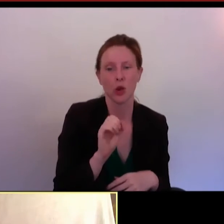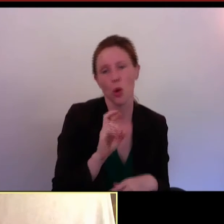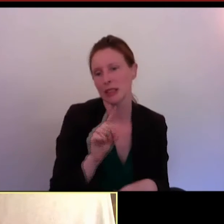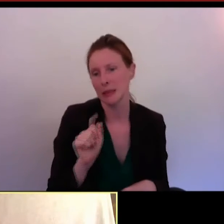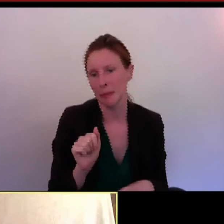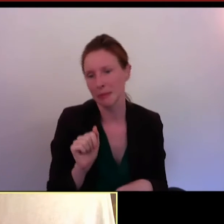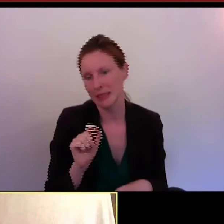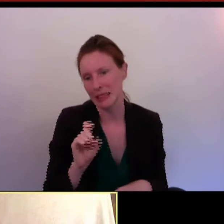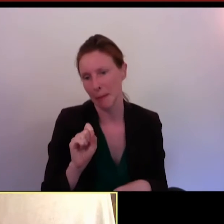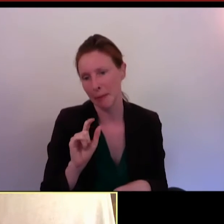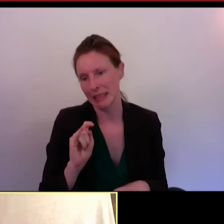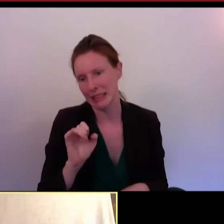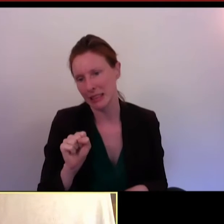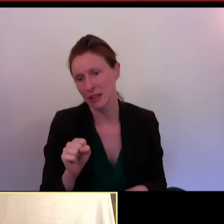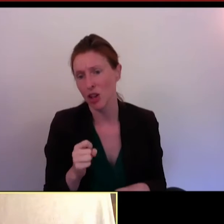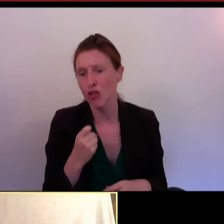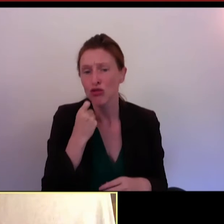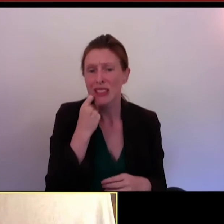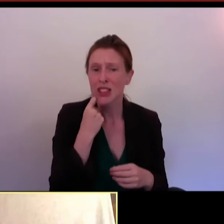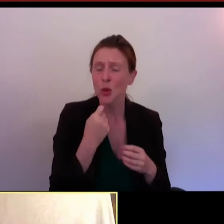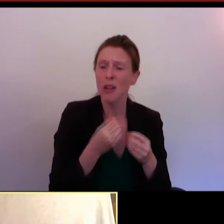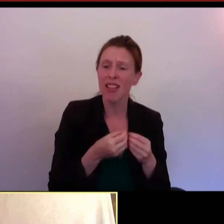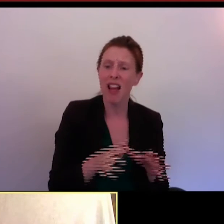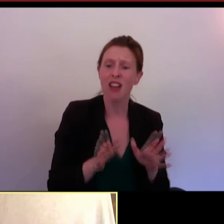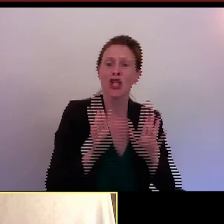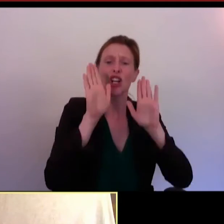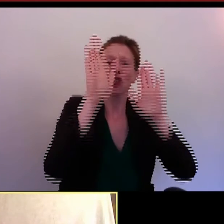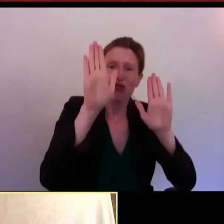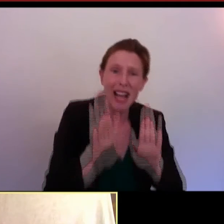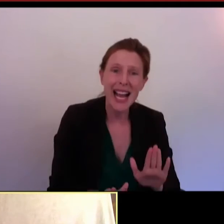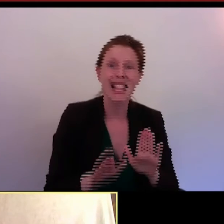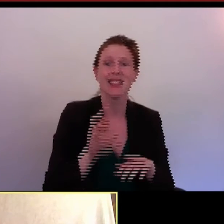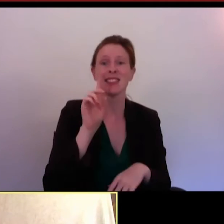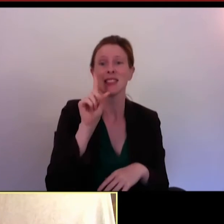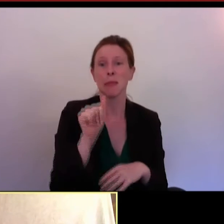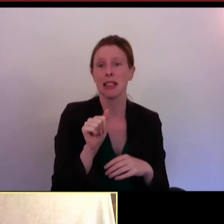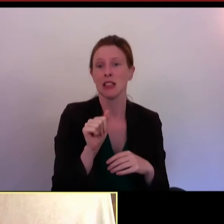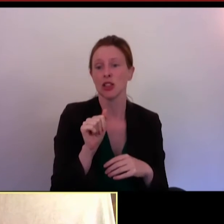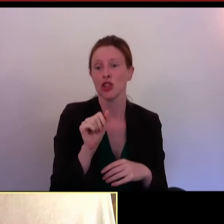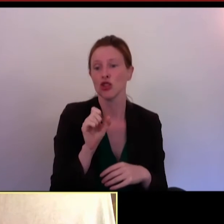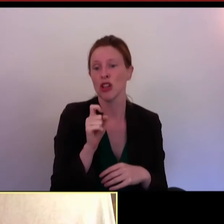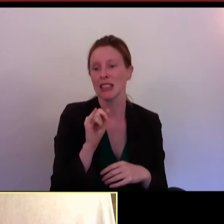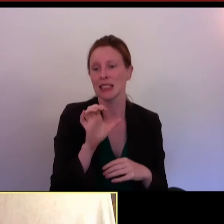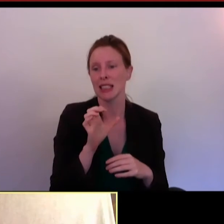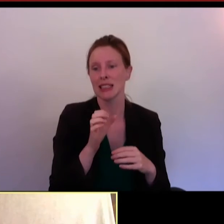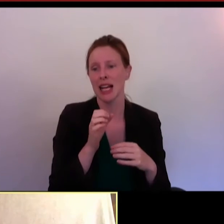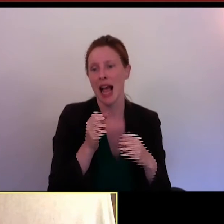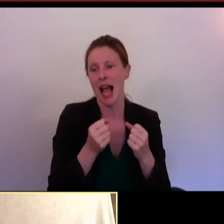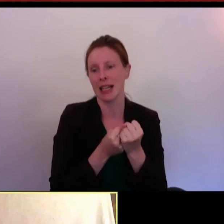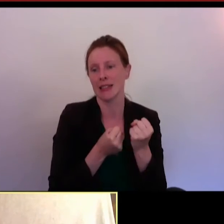identities with their disability or disabilities? We just recently lost a great disability